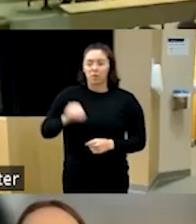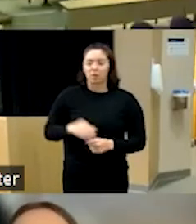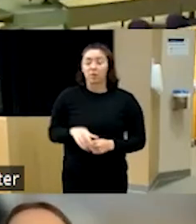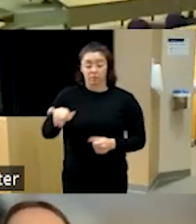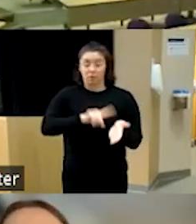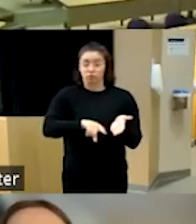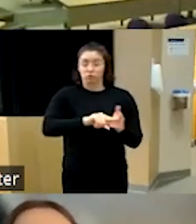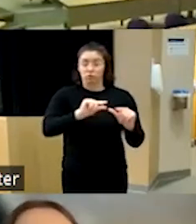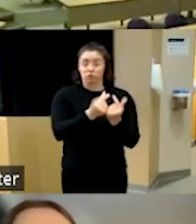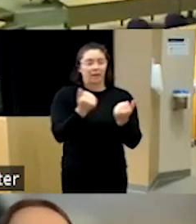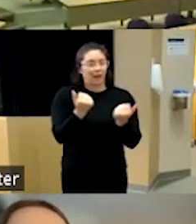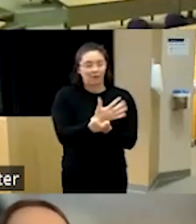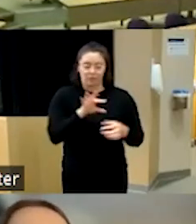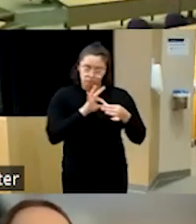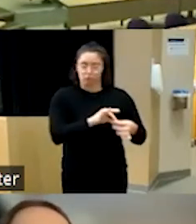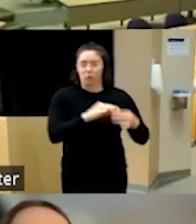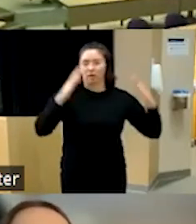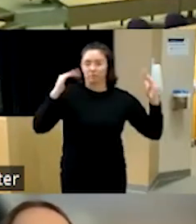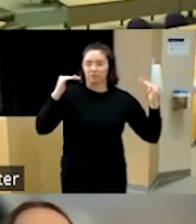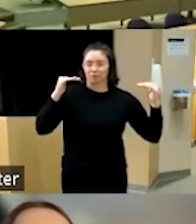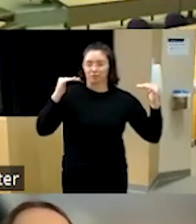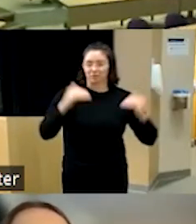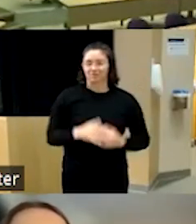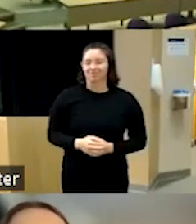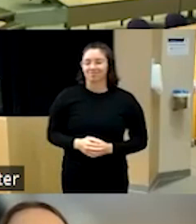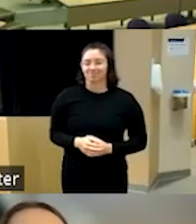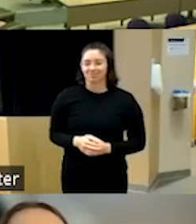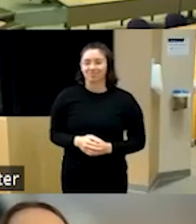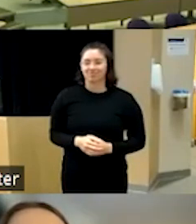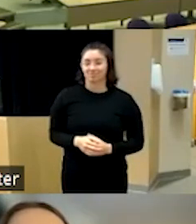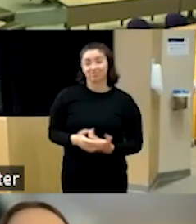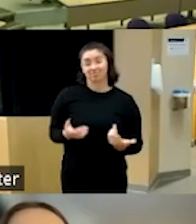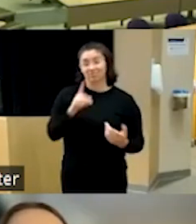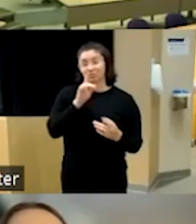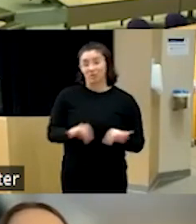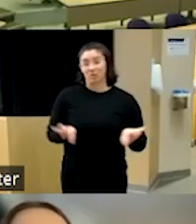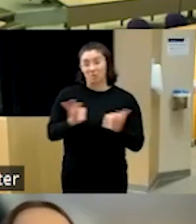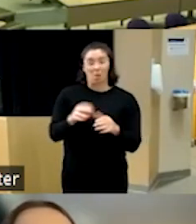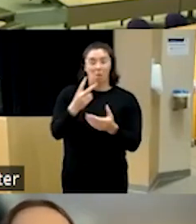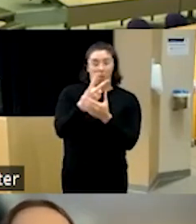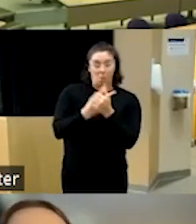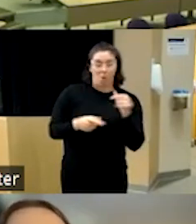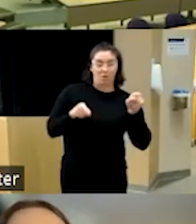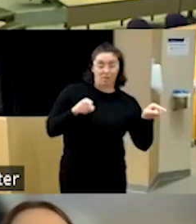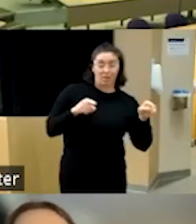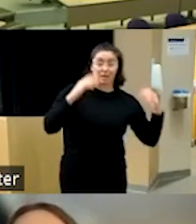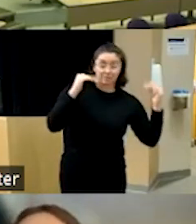everything about expectation and um yeah it's very important on both sides on expecting something